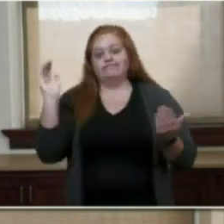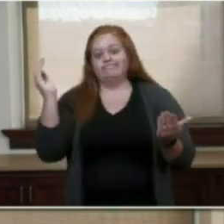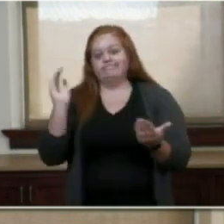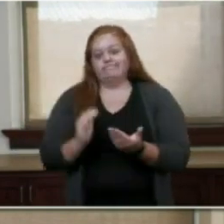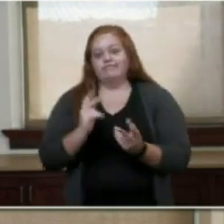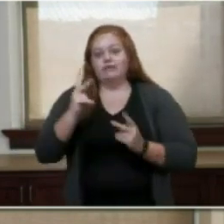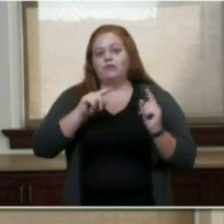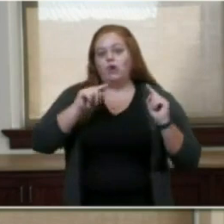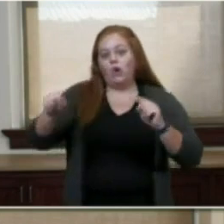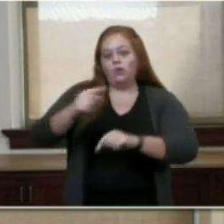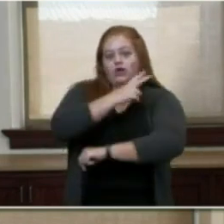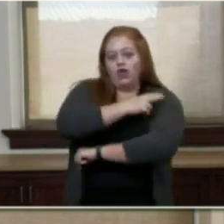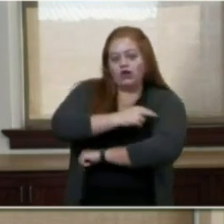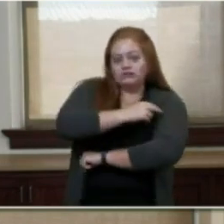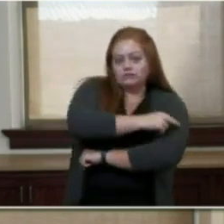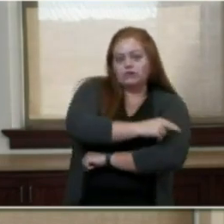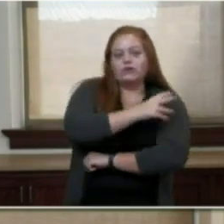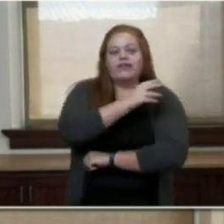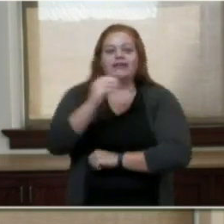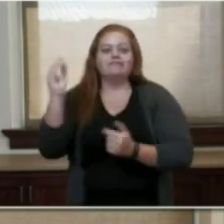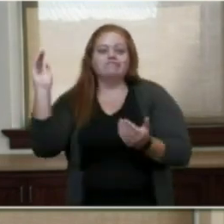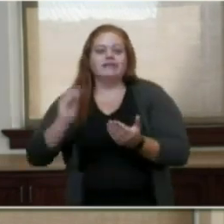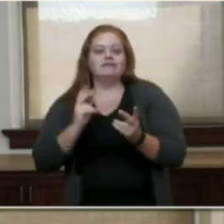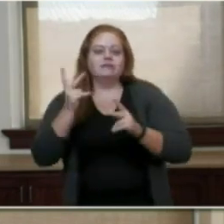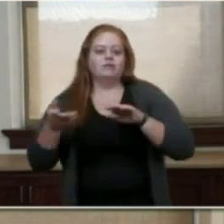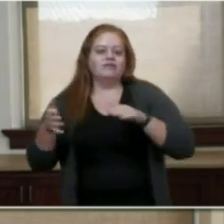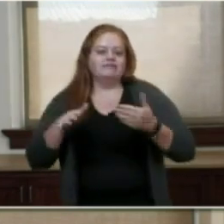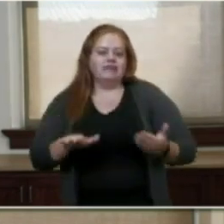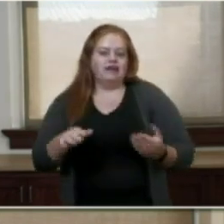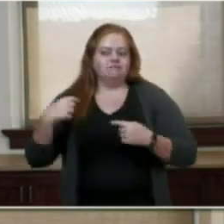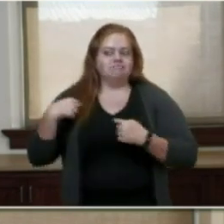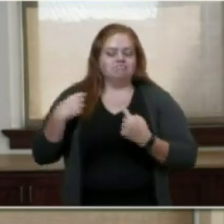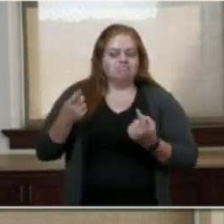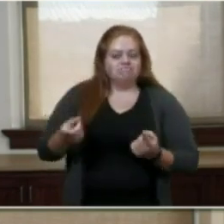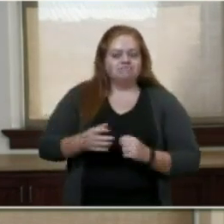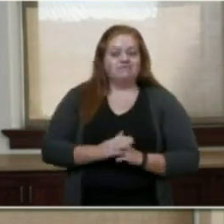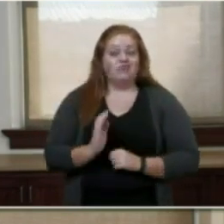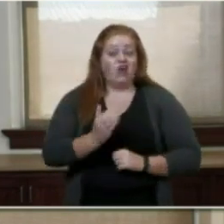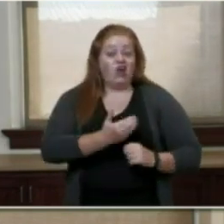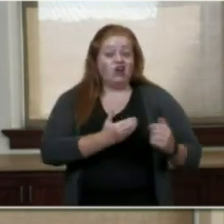thankfully the fatality rate at this point, the concern is going forward